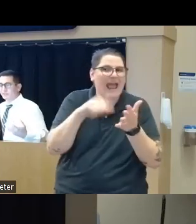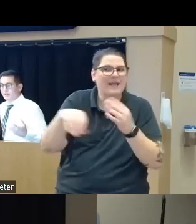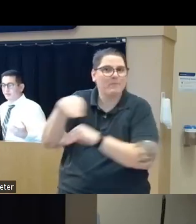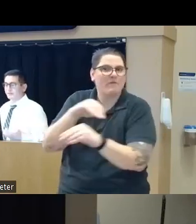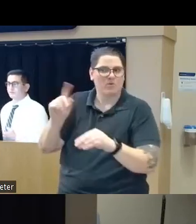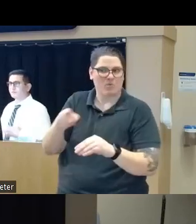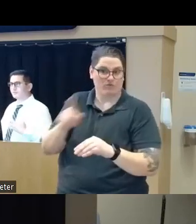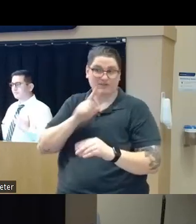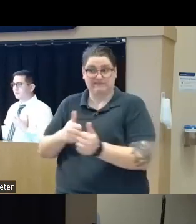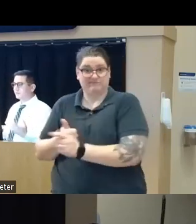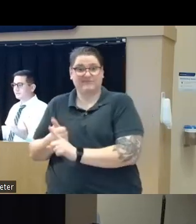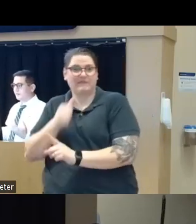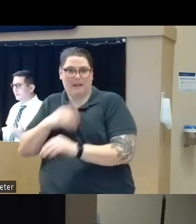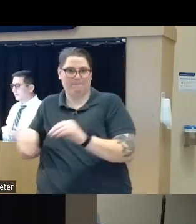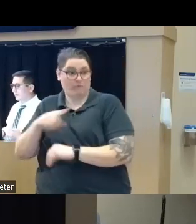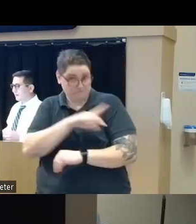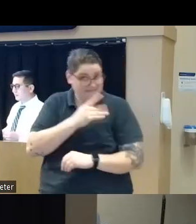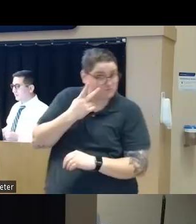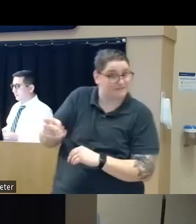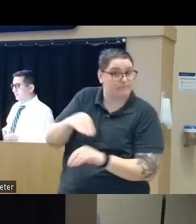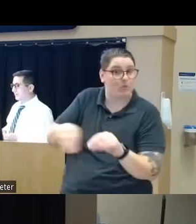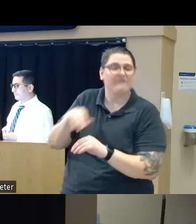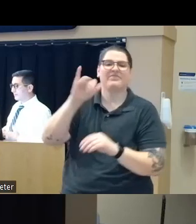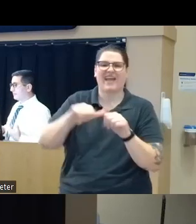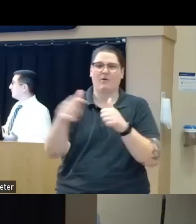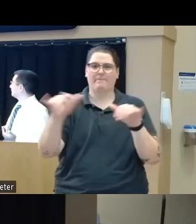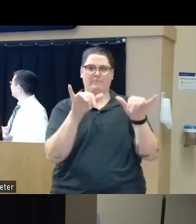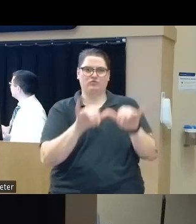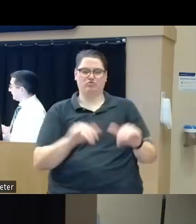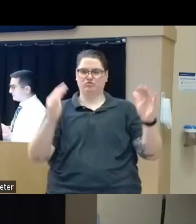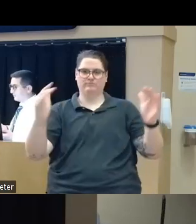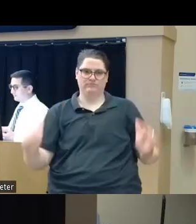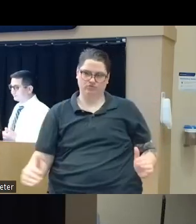was stationary and so these are some of the things that you would hopefully be able to to ask about